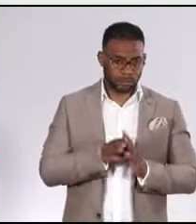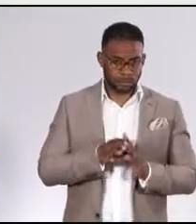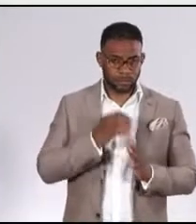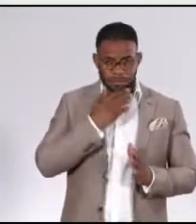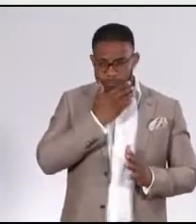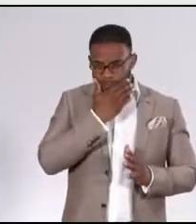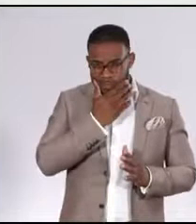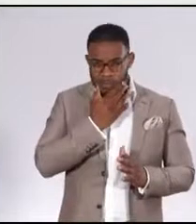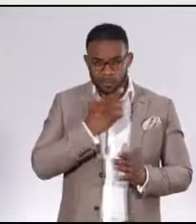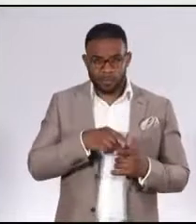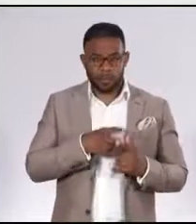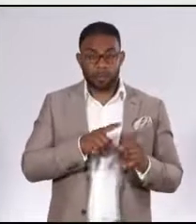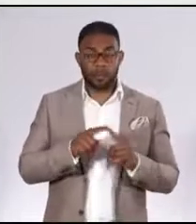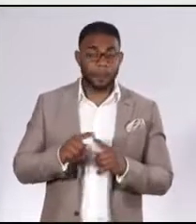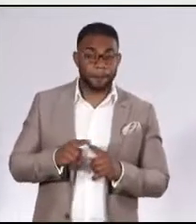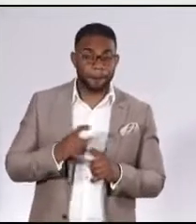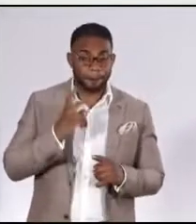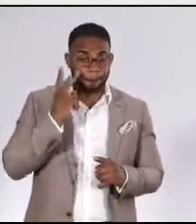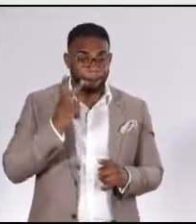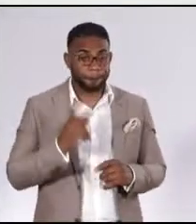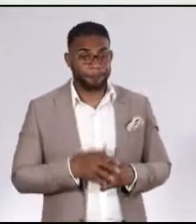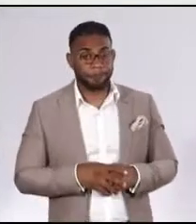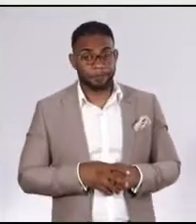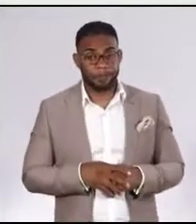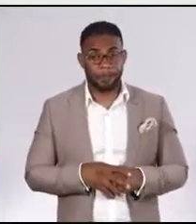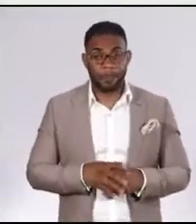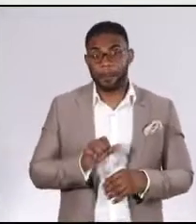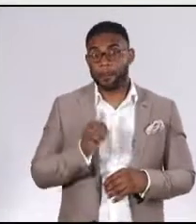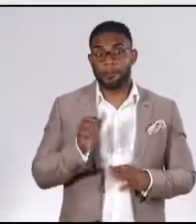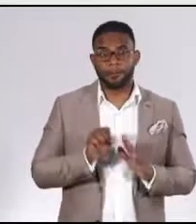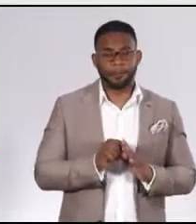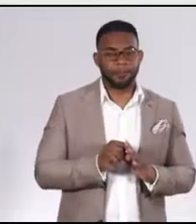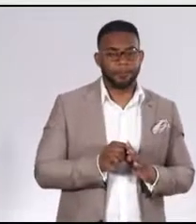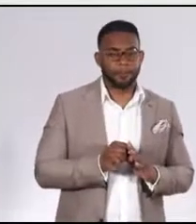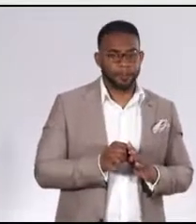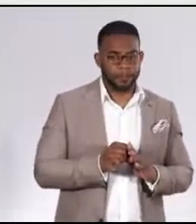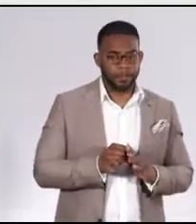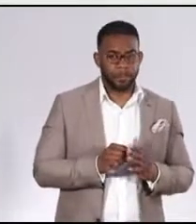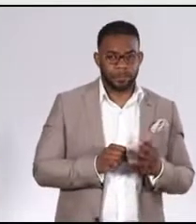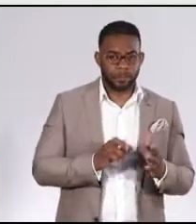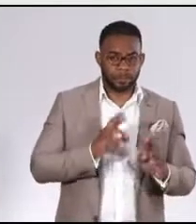And then also we see uh other symptoms, uh response, option m